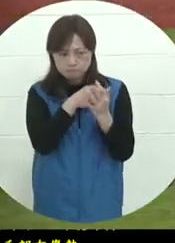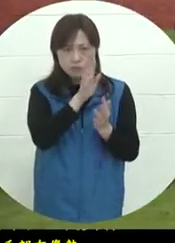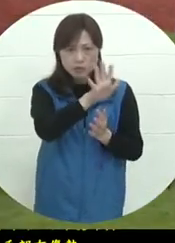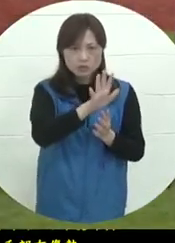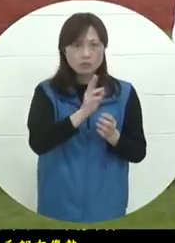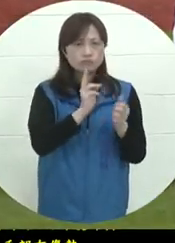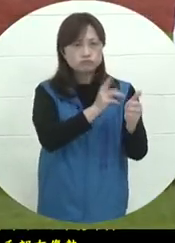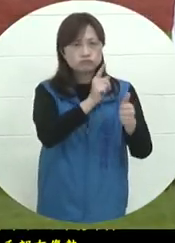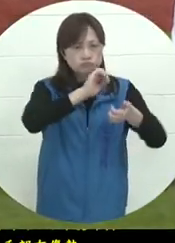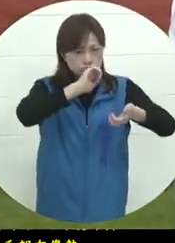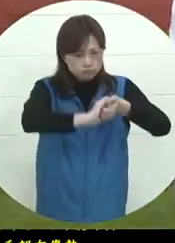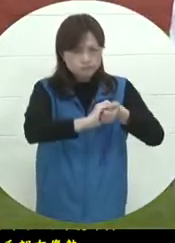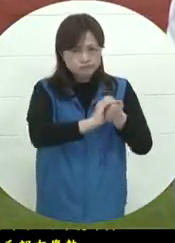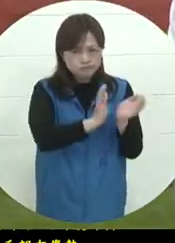take care of it before they could continue pitching.